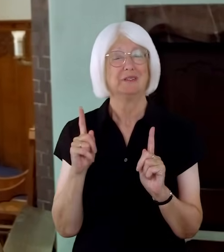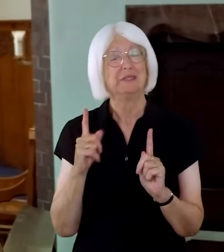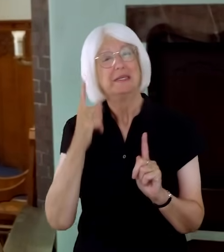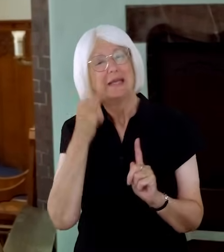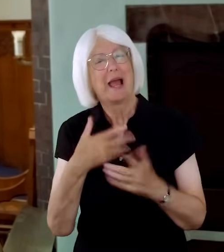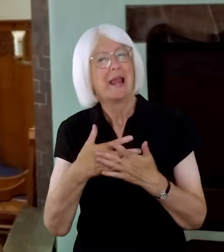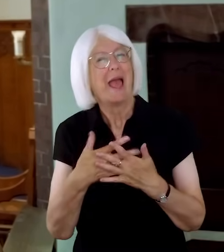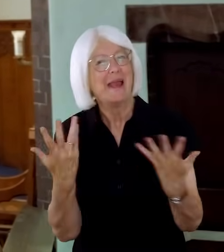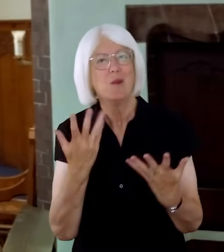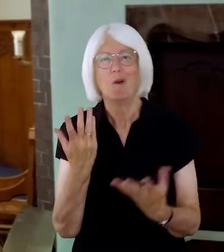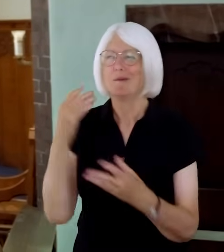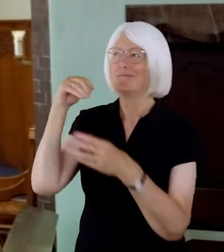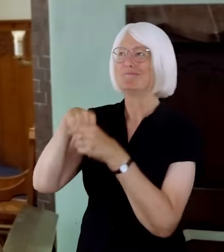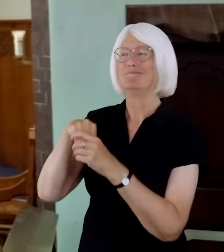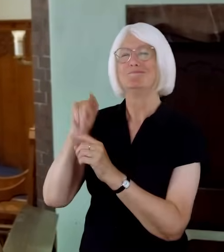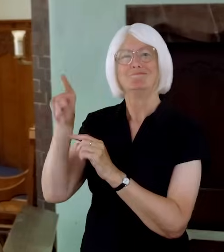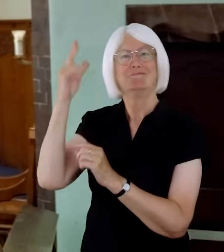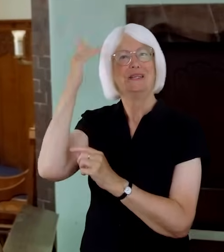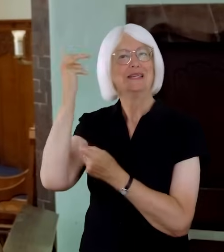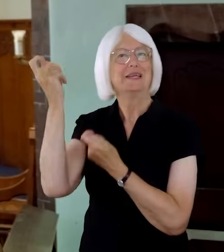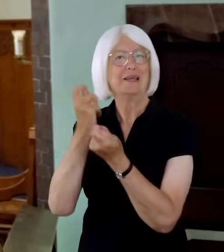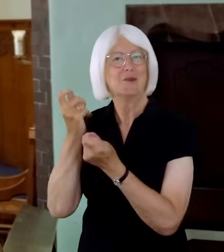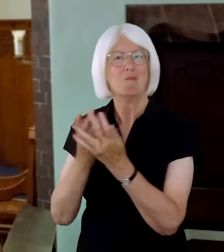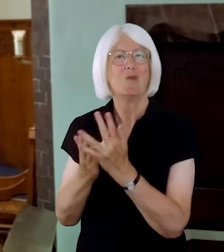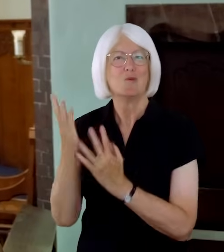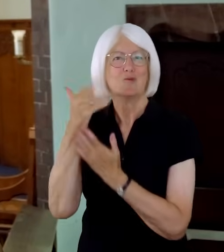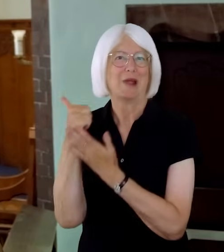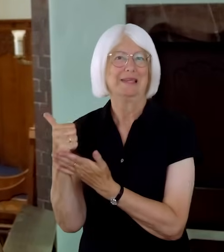to all through grace, through God's good grace,